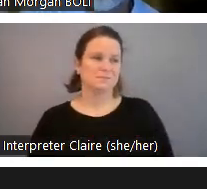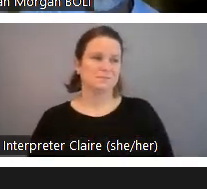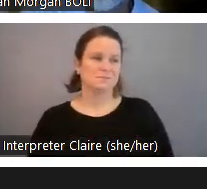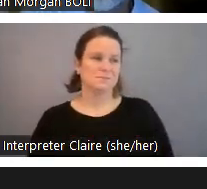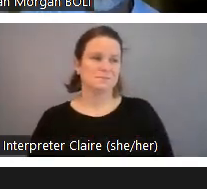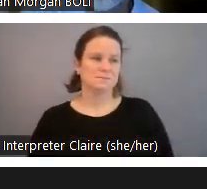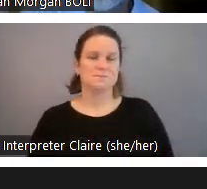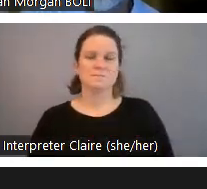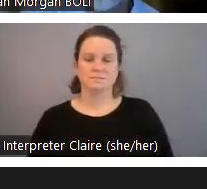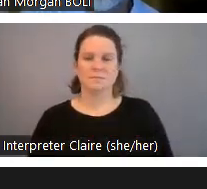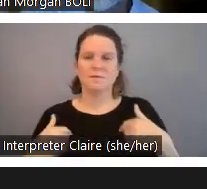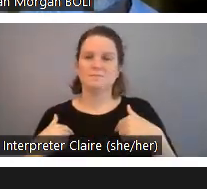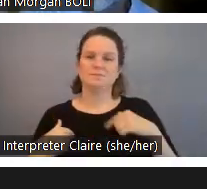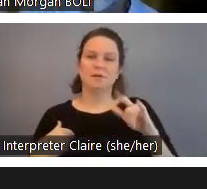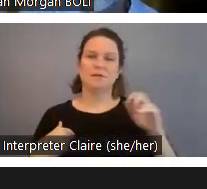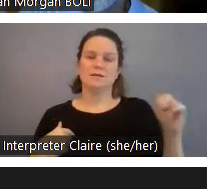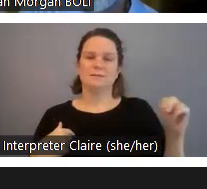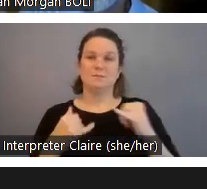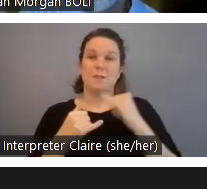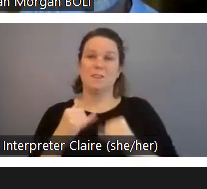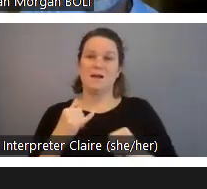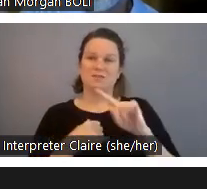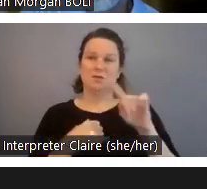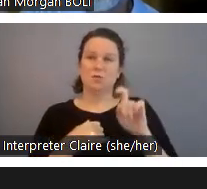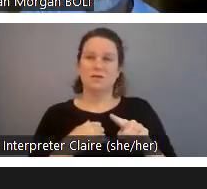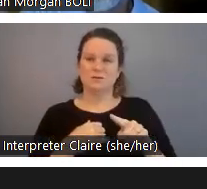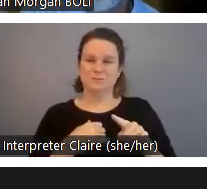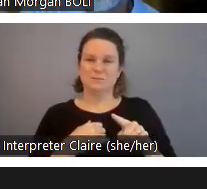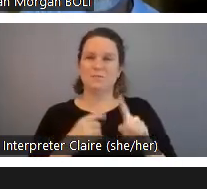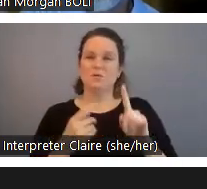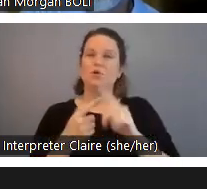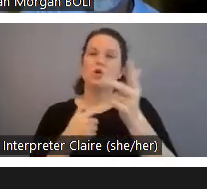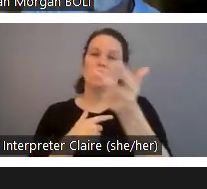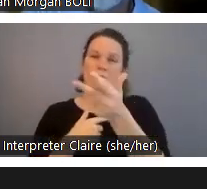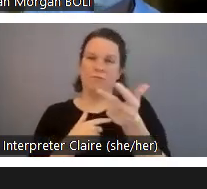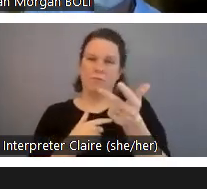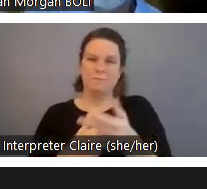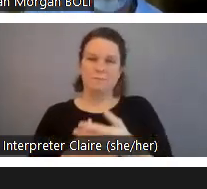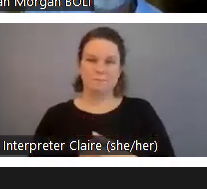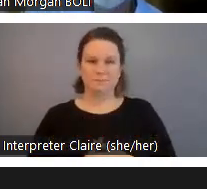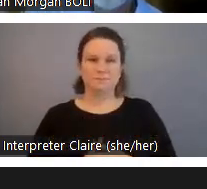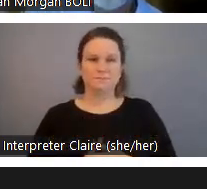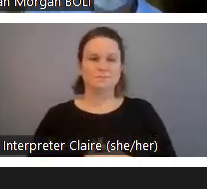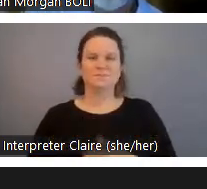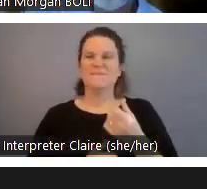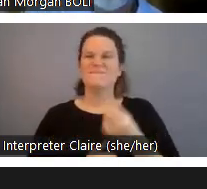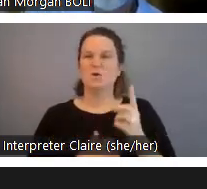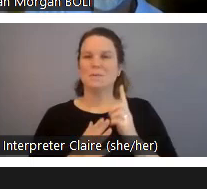This is Lynn. This is the last question and it's going to go to all three of you.